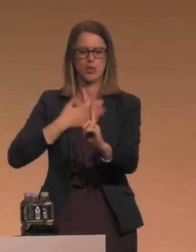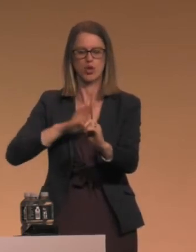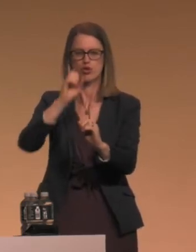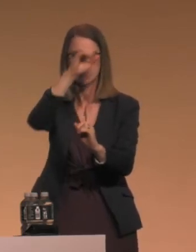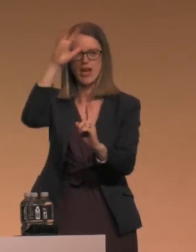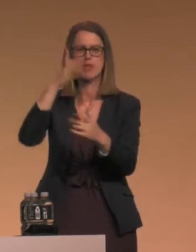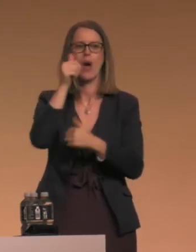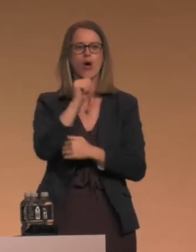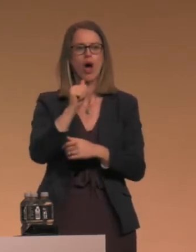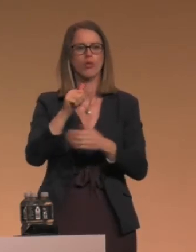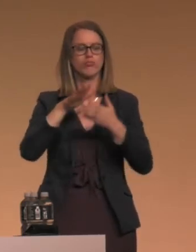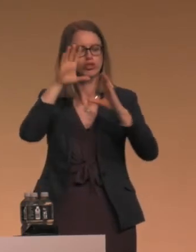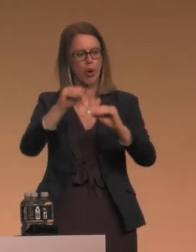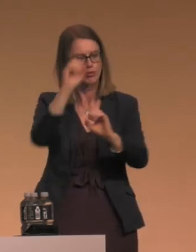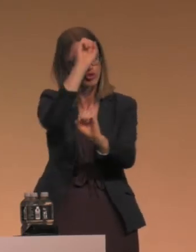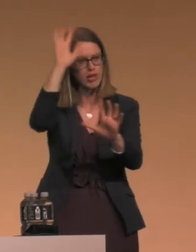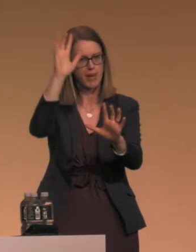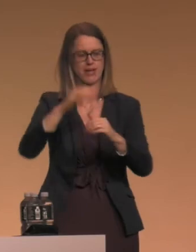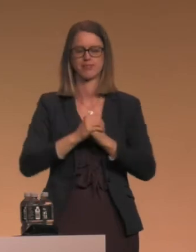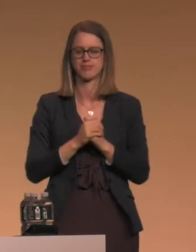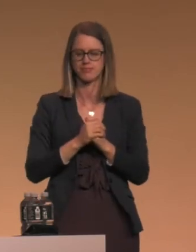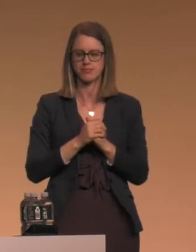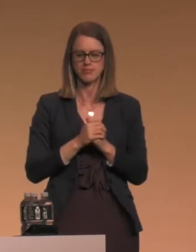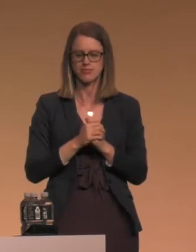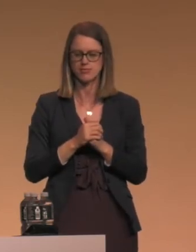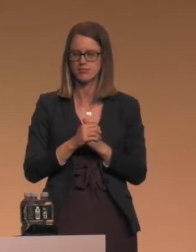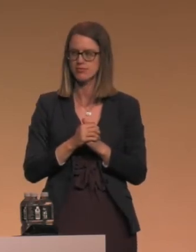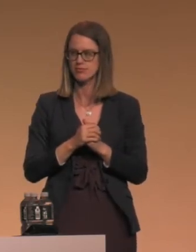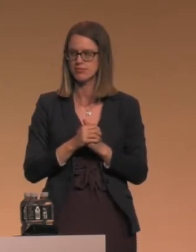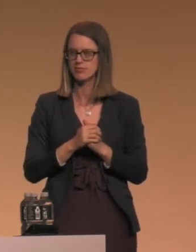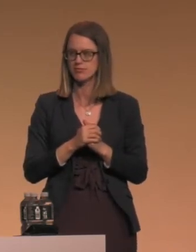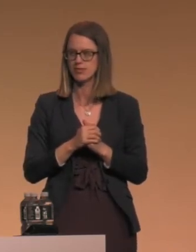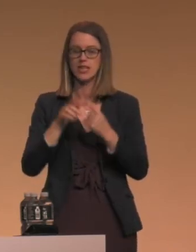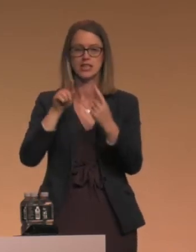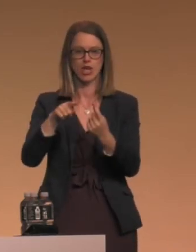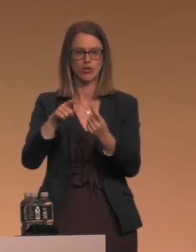And alcohol stops that. Jay agrees to attending alcohol and addiction services,